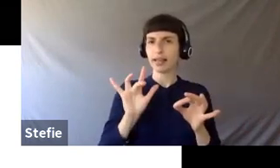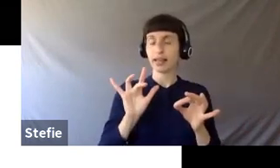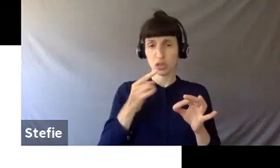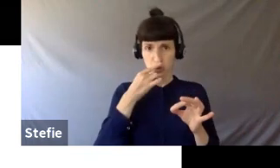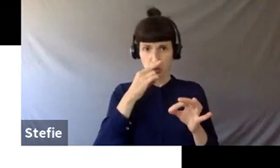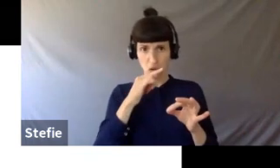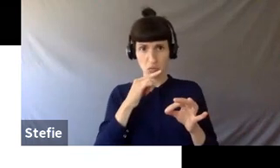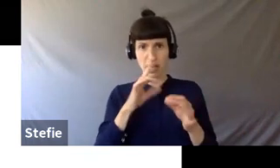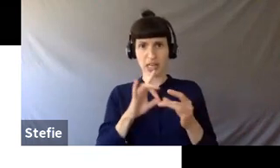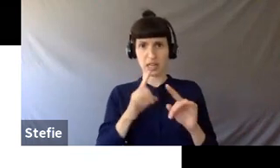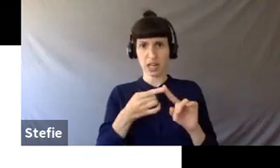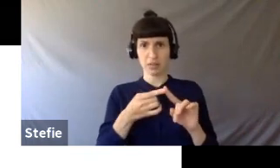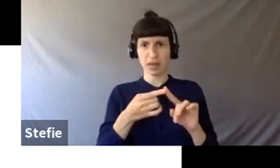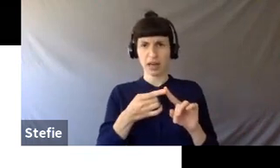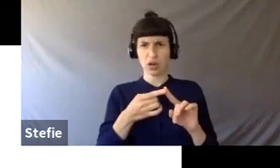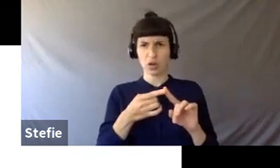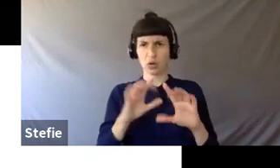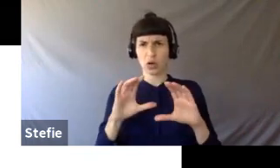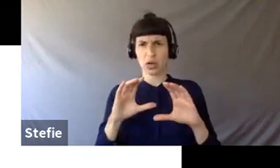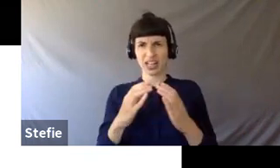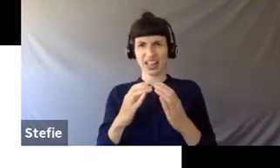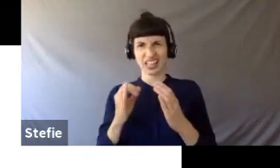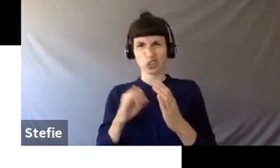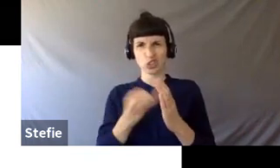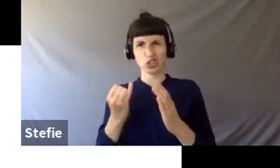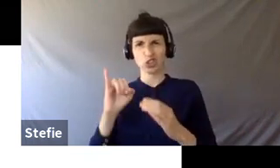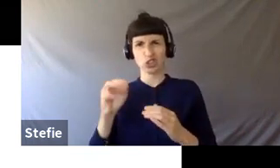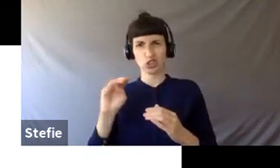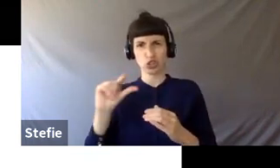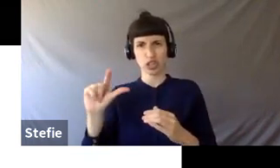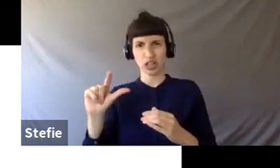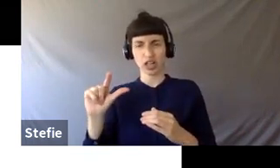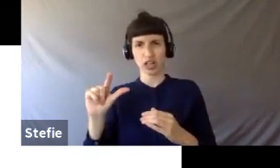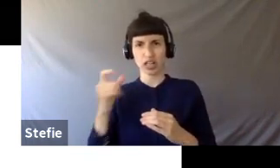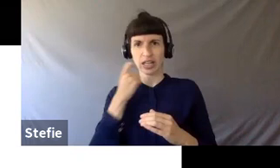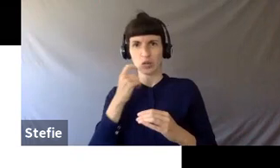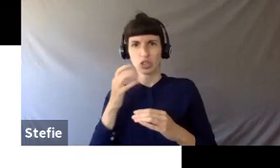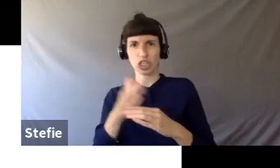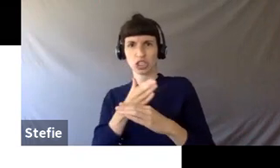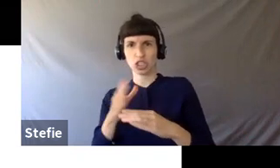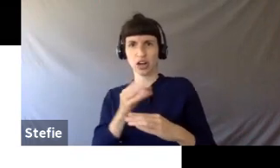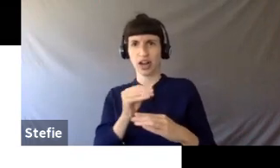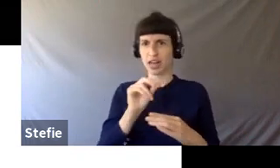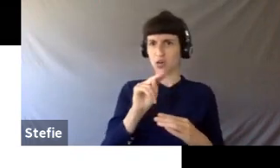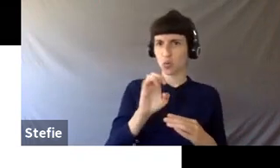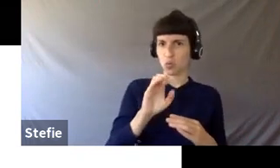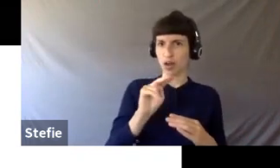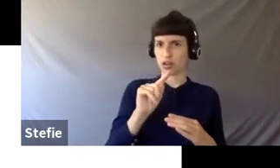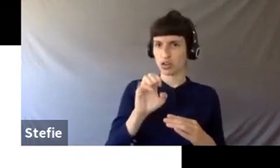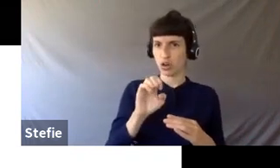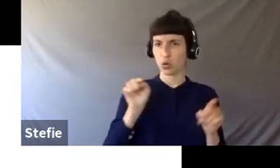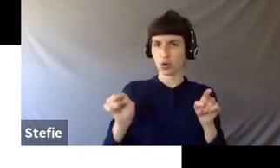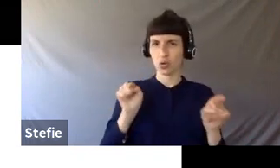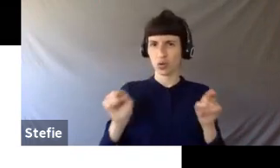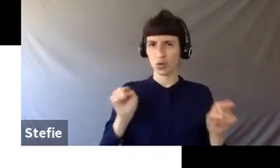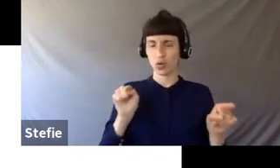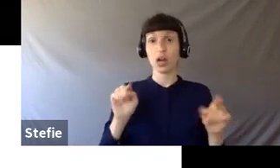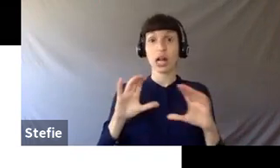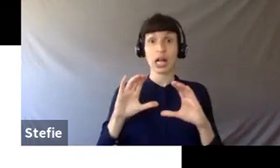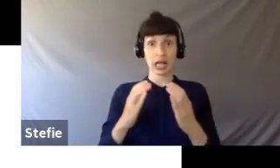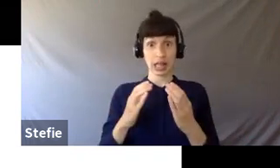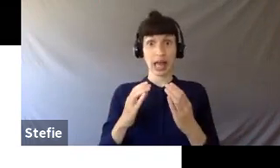As we're synthesizing and filling out that link can you